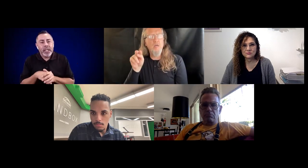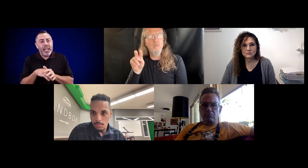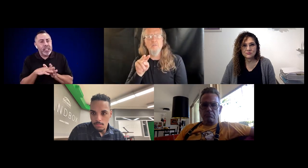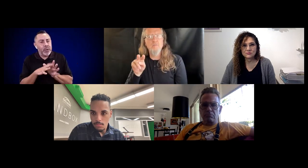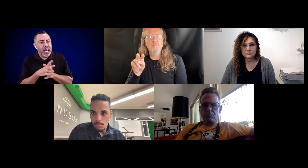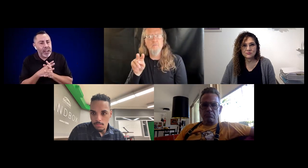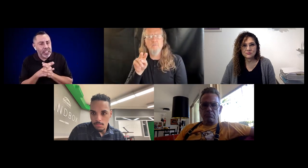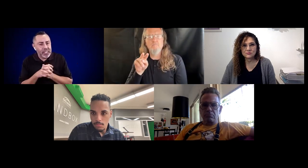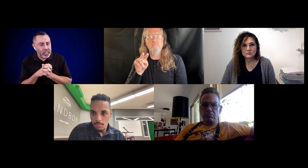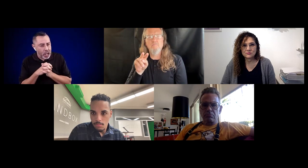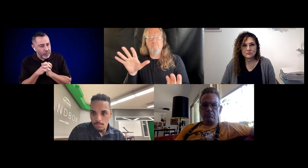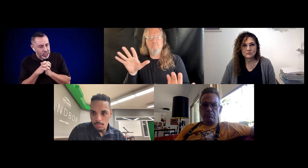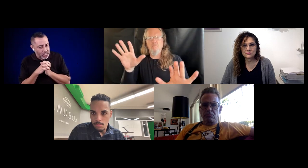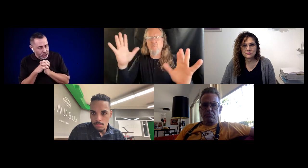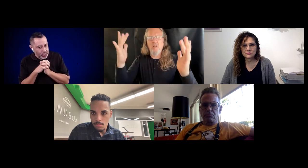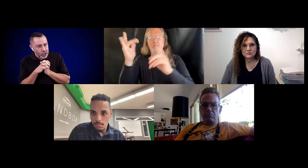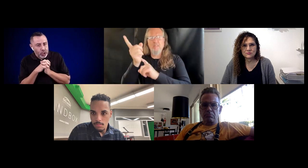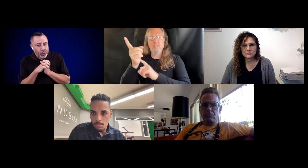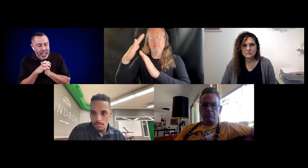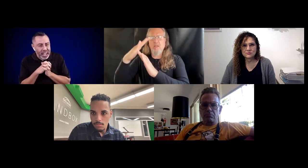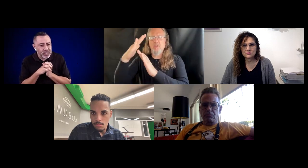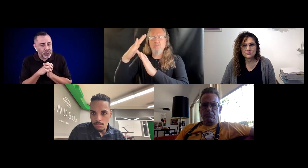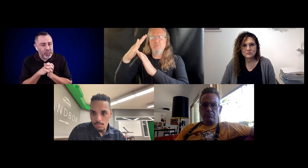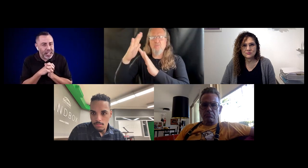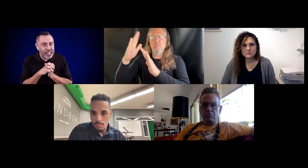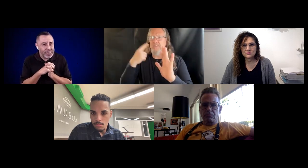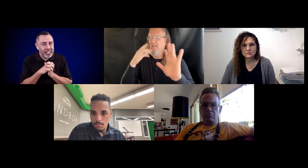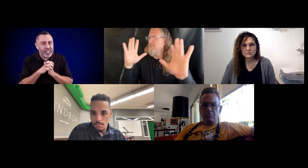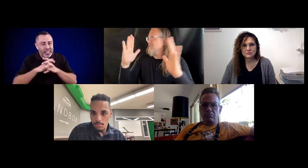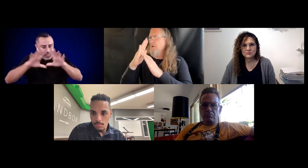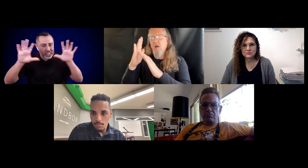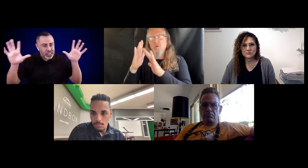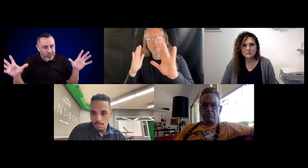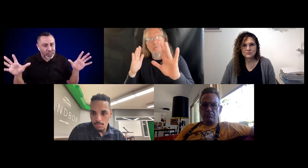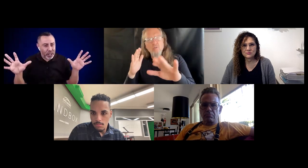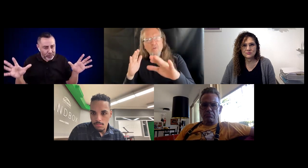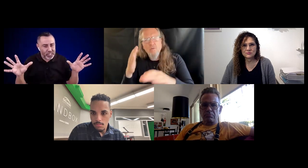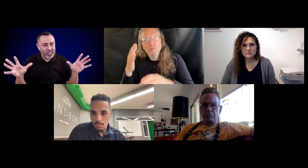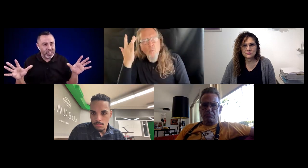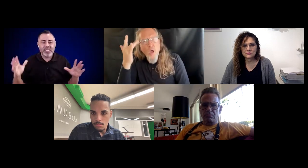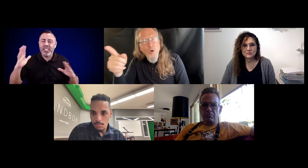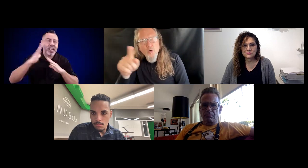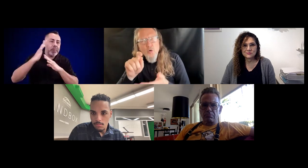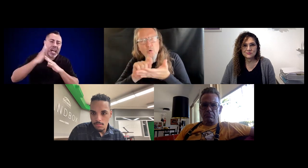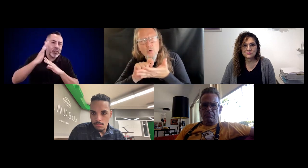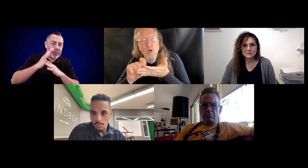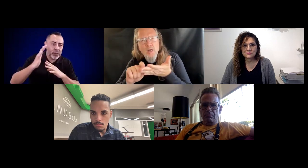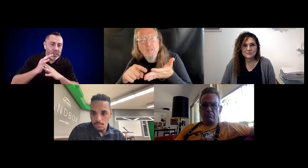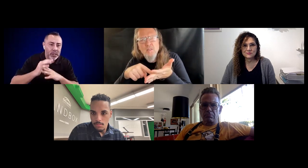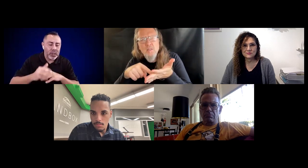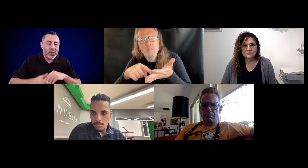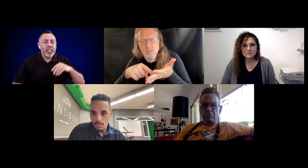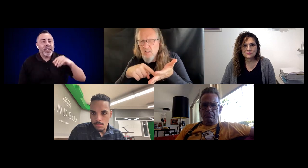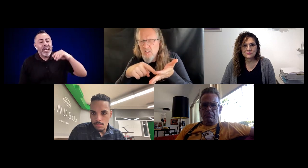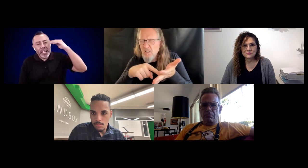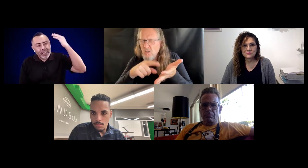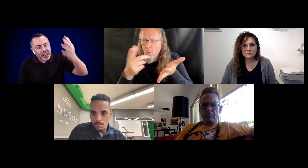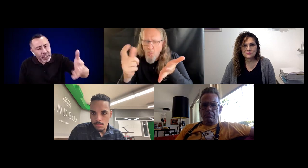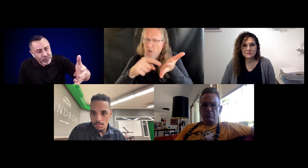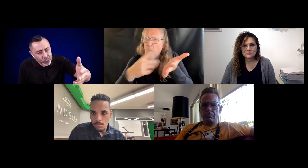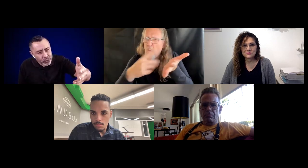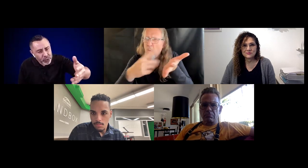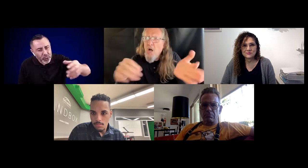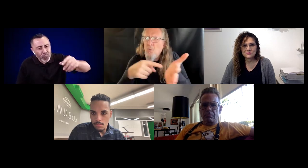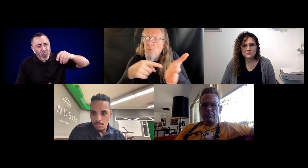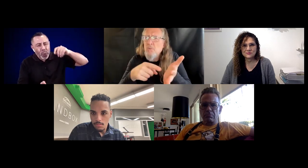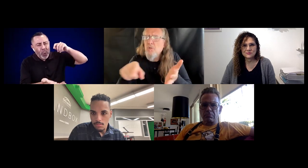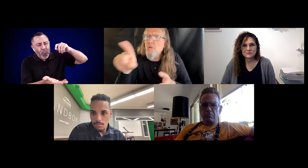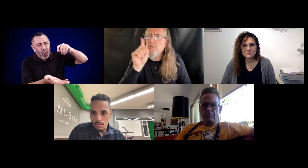He said. Time out everyone and he asked the deaf folks.